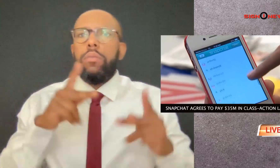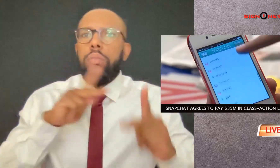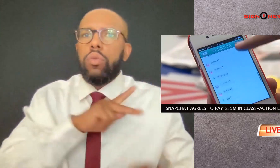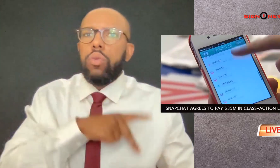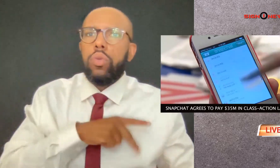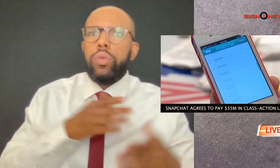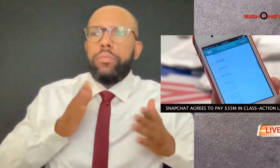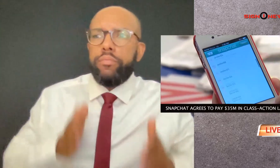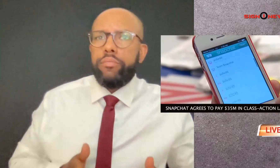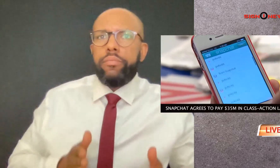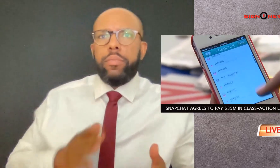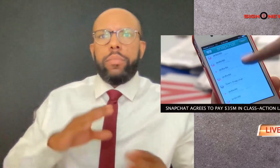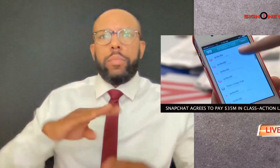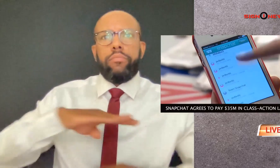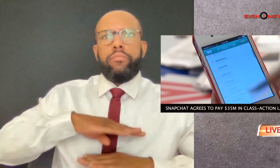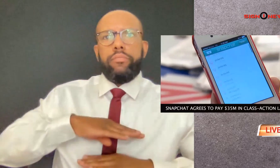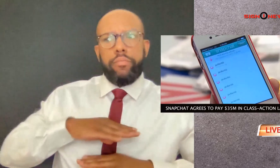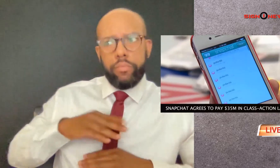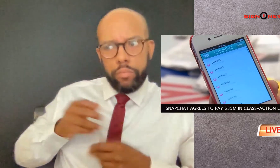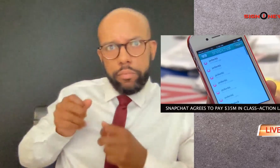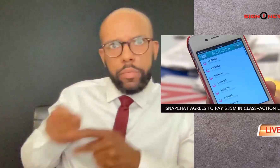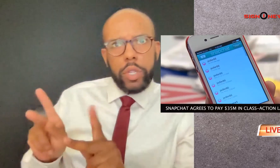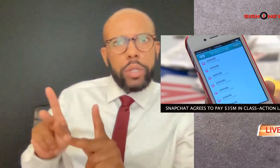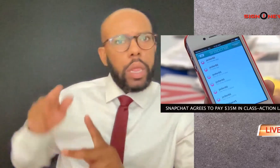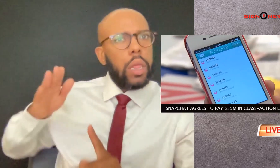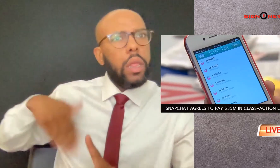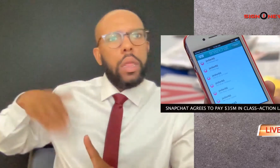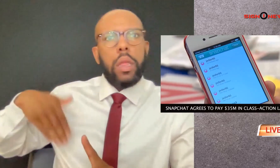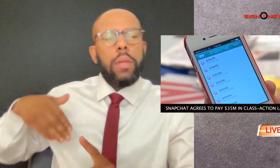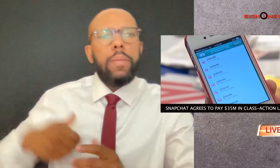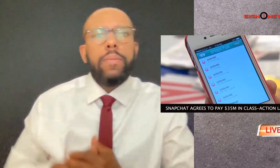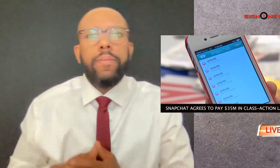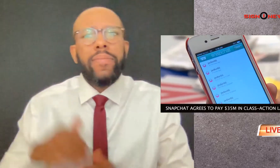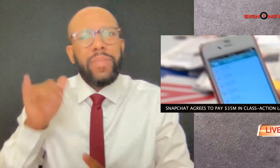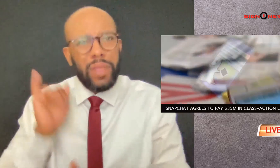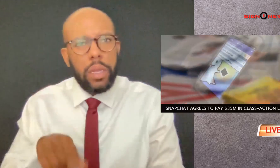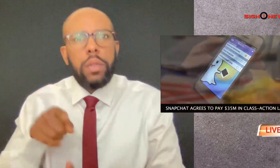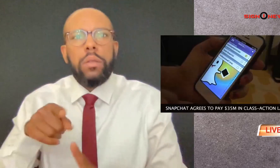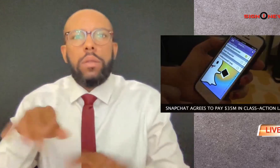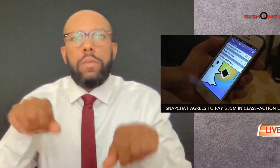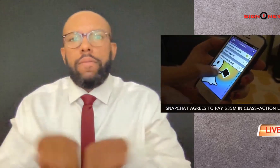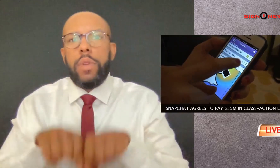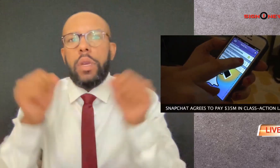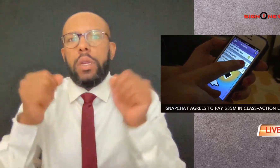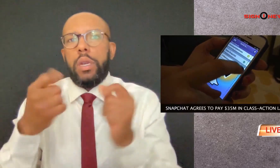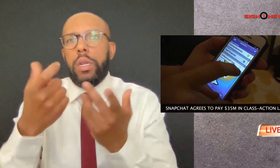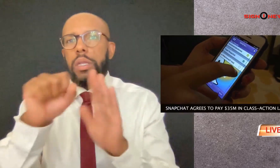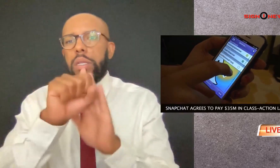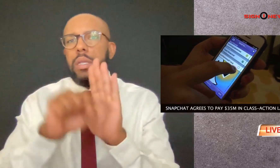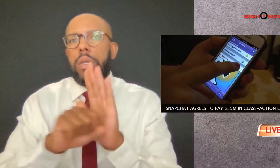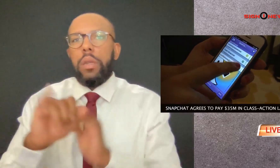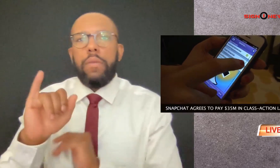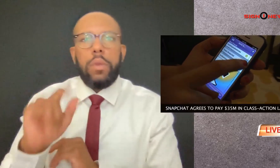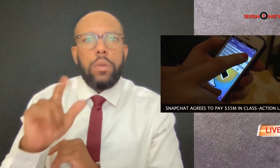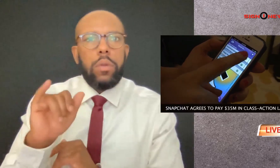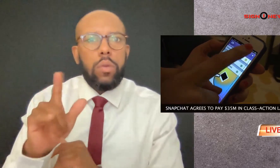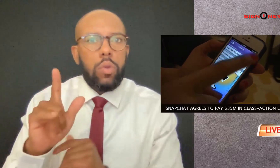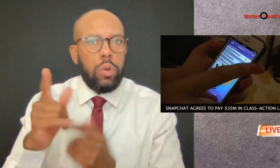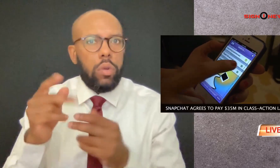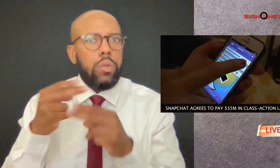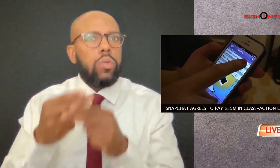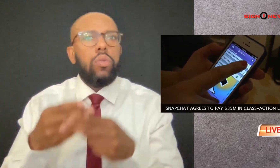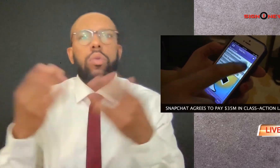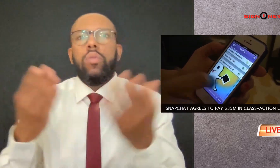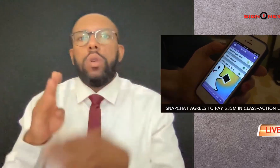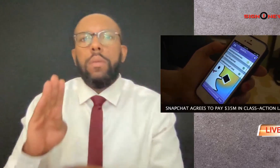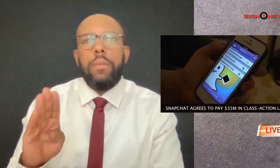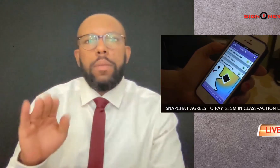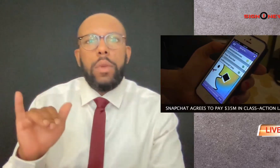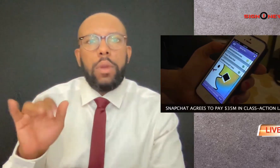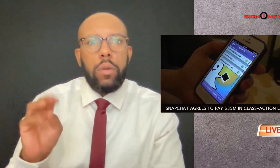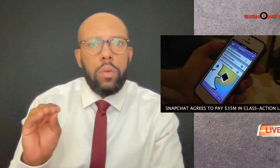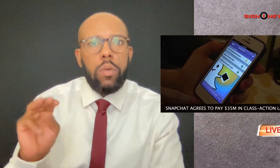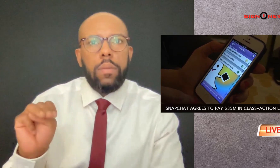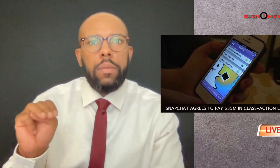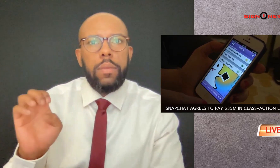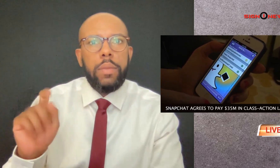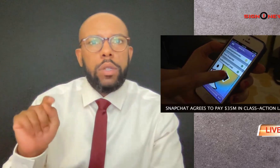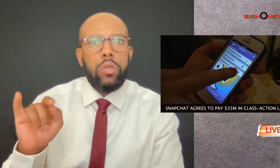consent that's a violation of Illinois biometric information